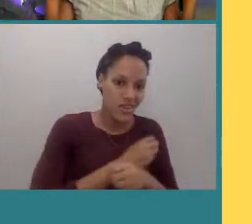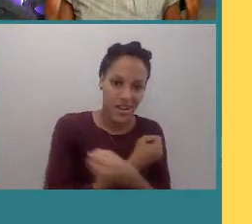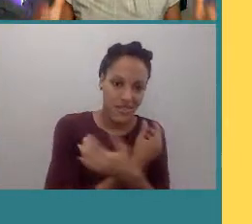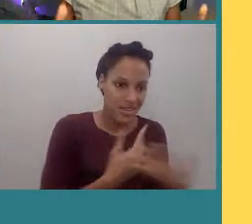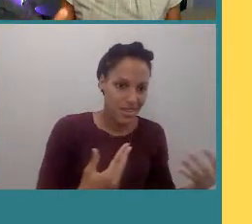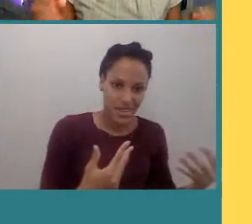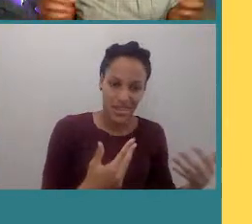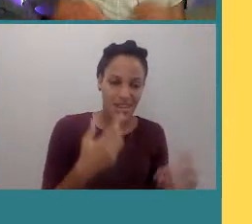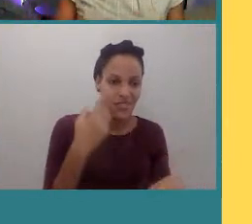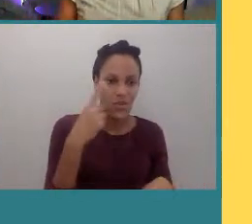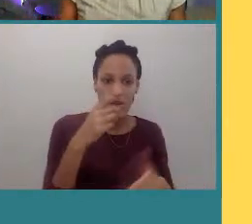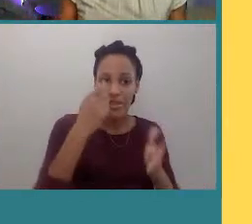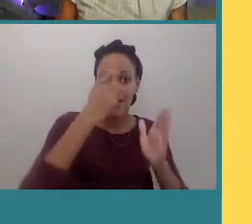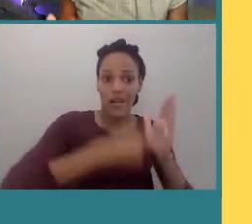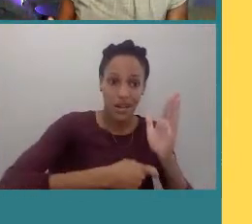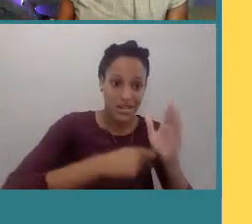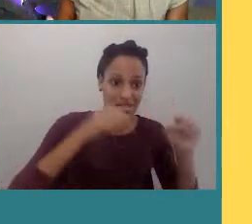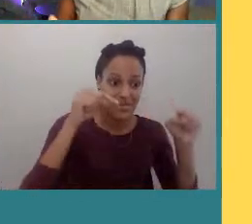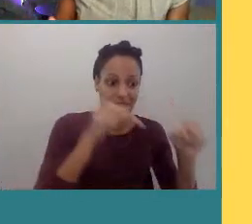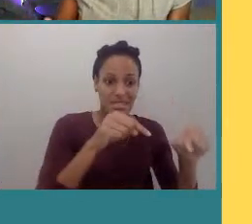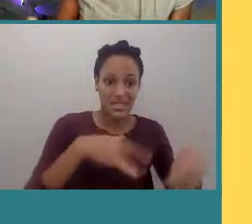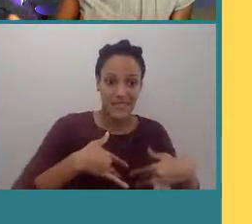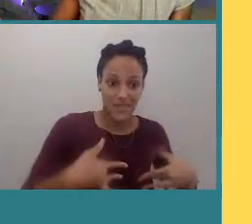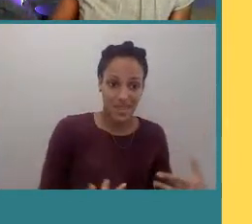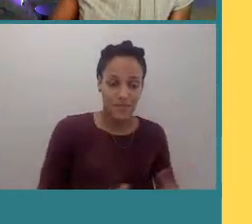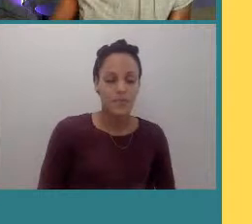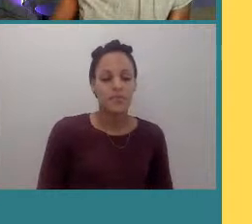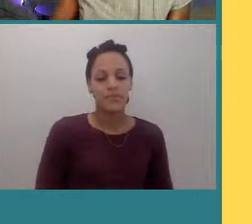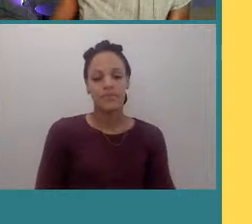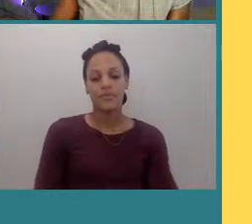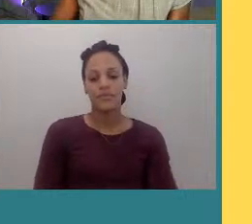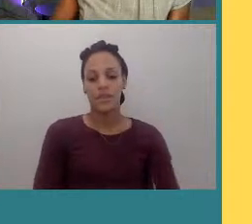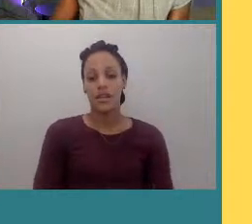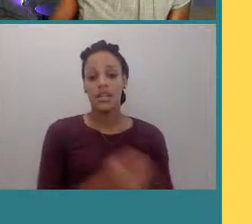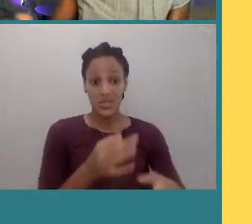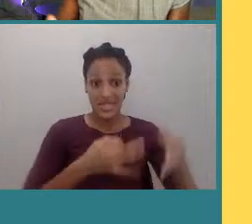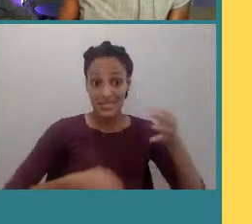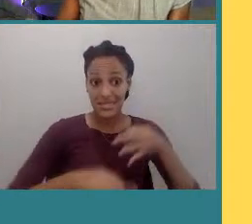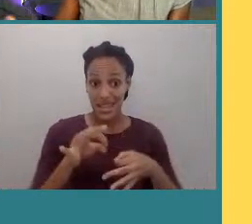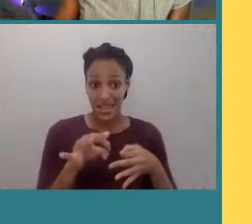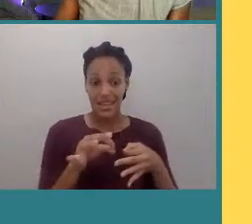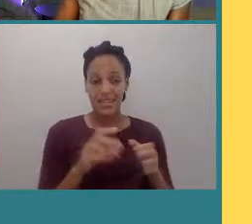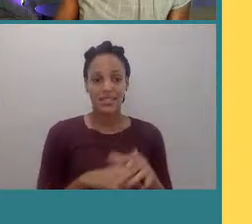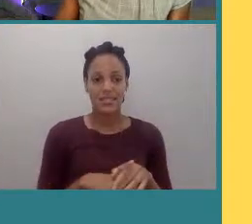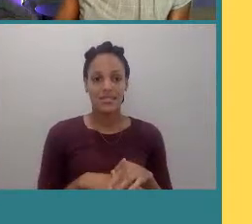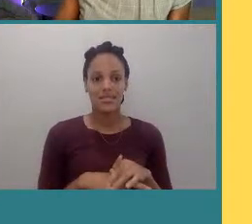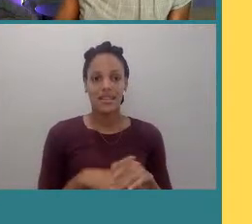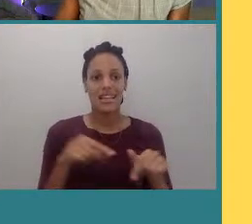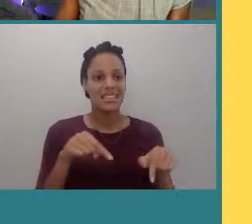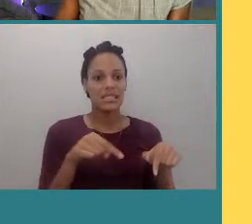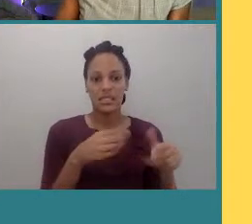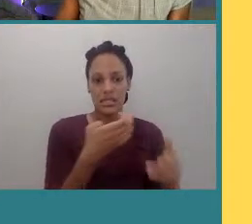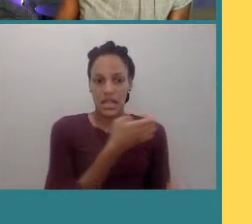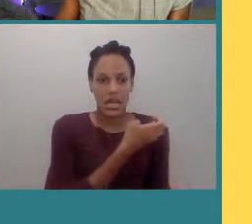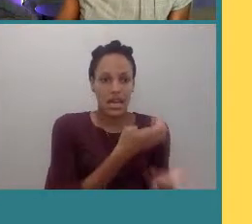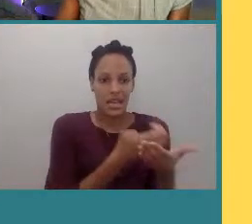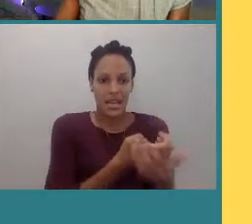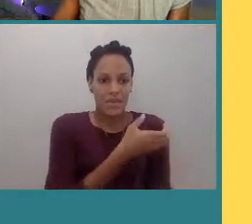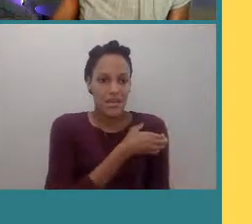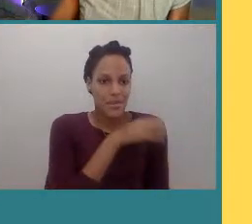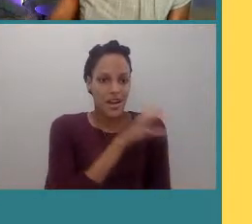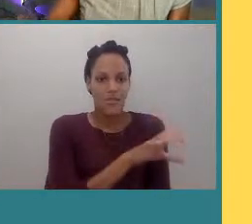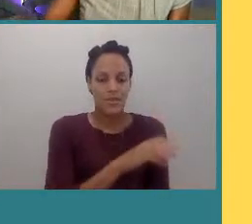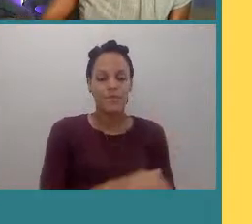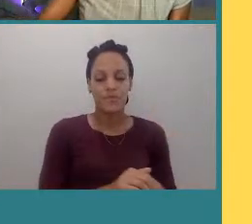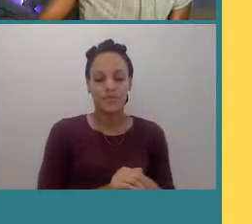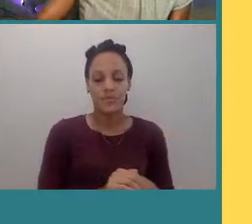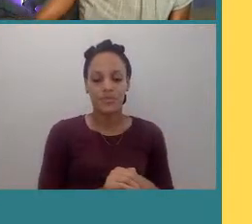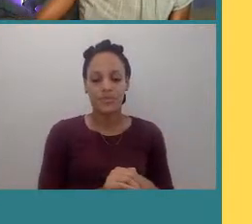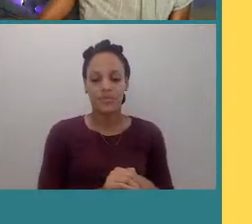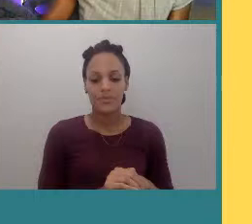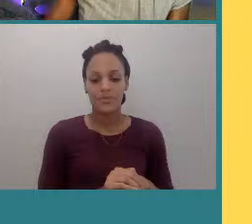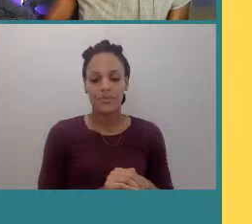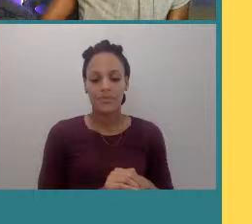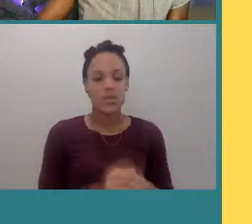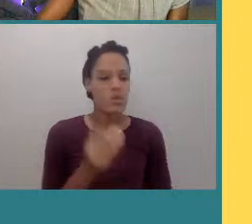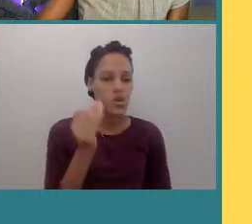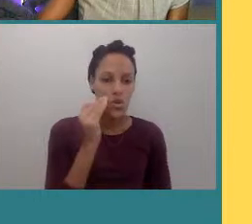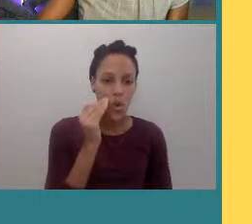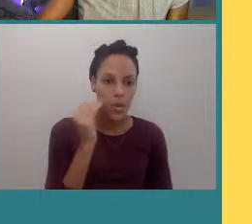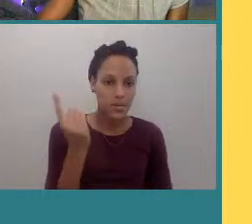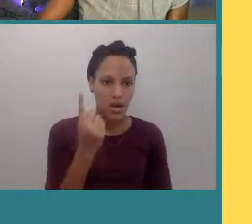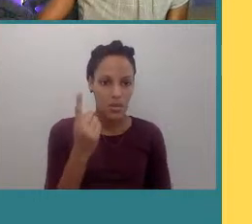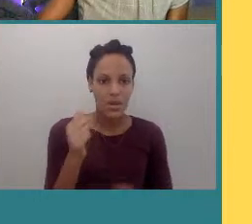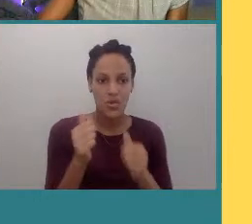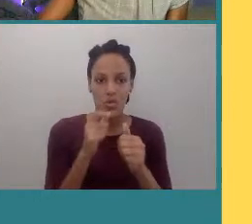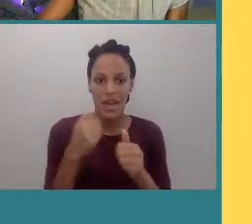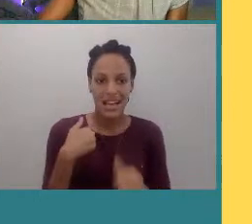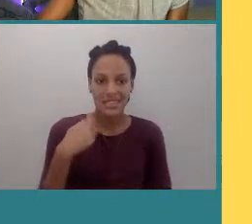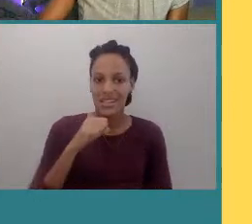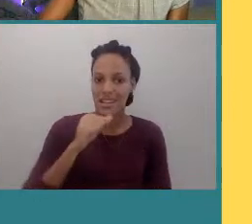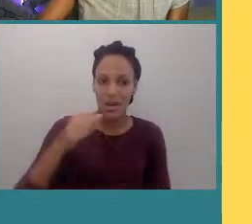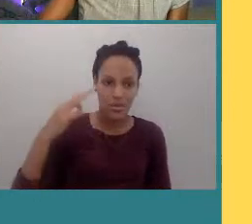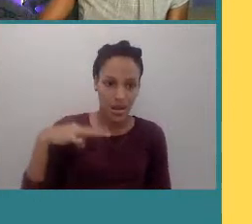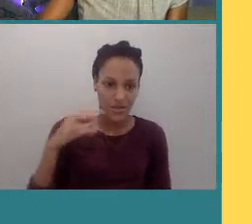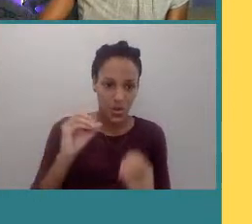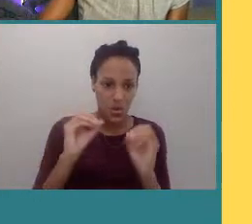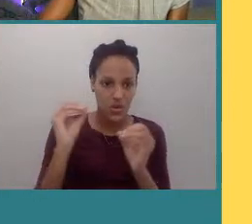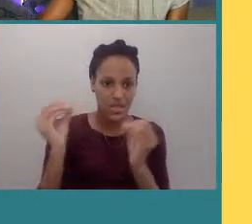the creator. How can you spend money a community? Doing the things that you are doing to spend